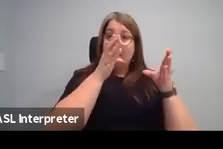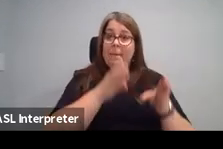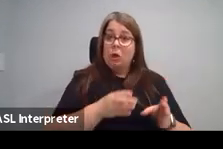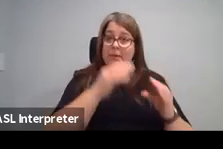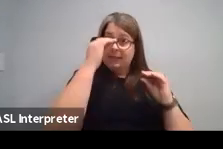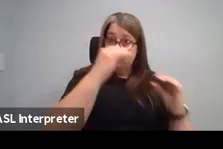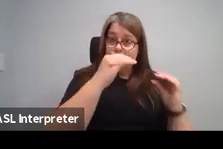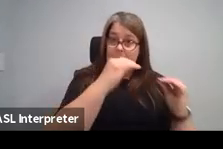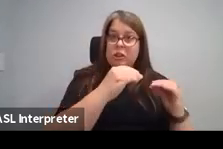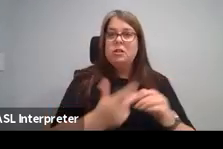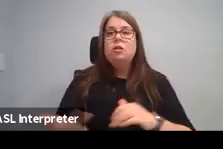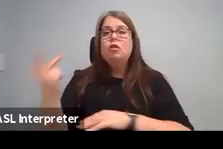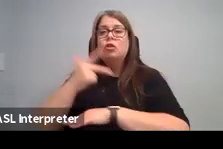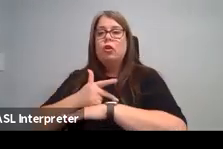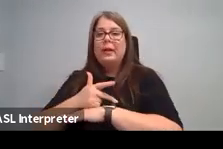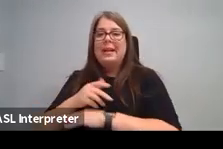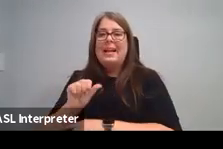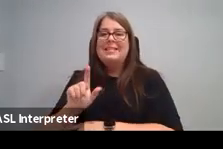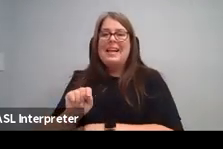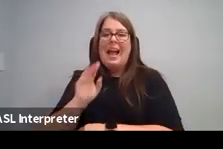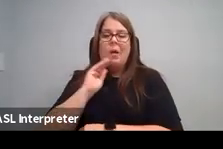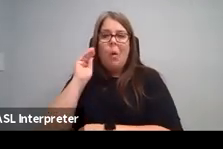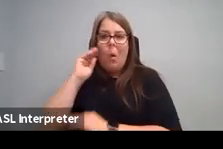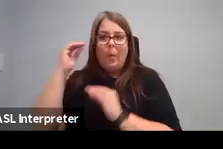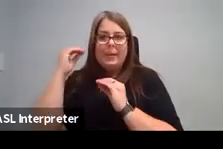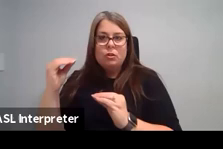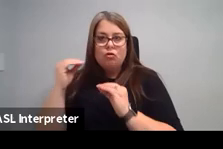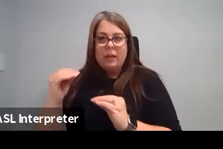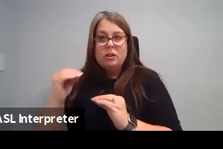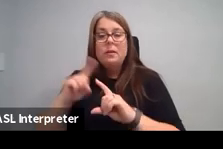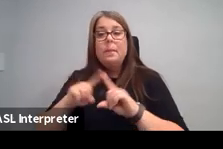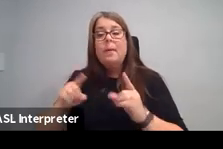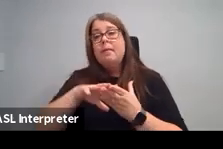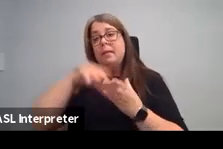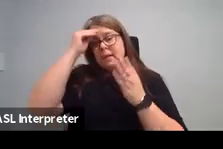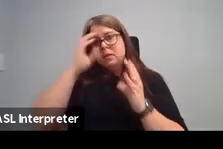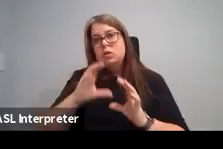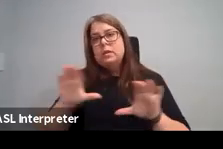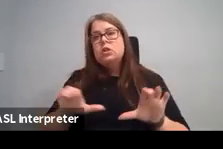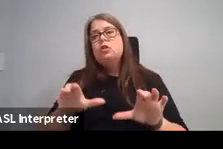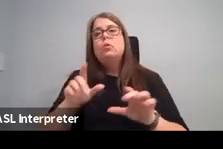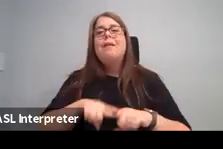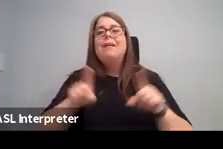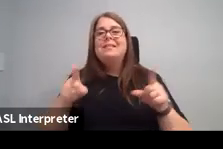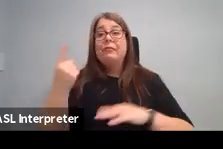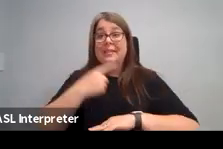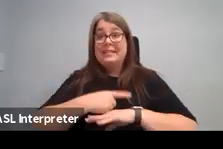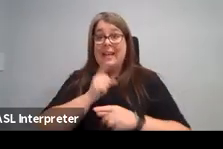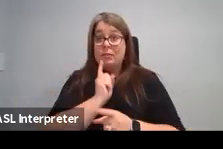Jewyl Alderson Clarke, SDCOE: It's just that the students are going to do those on different things that that make sense. Right. So you're going to plan.